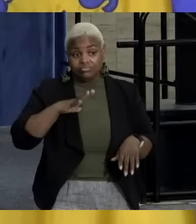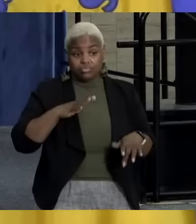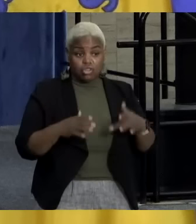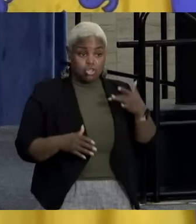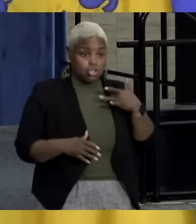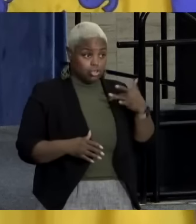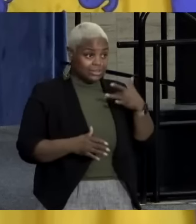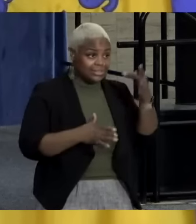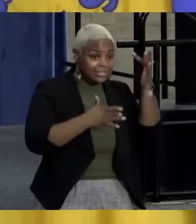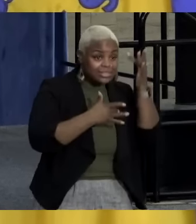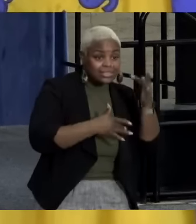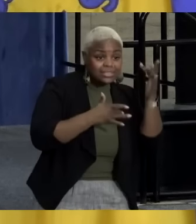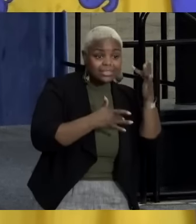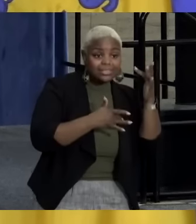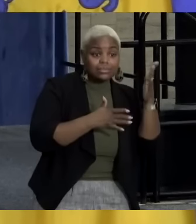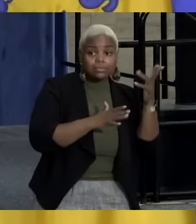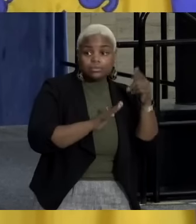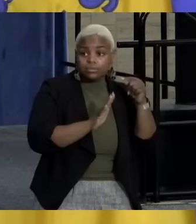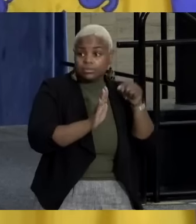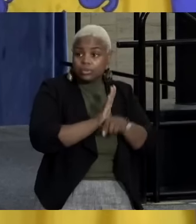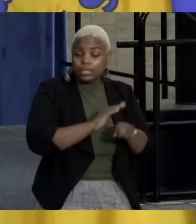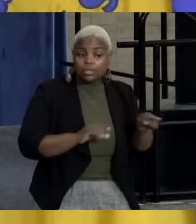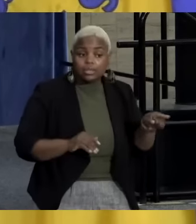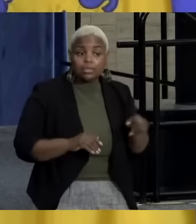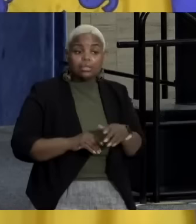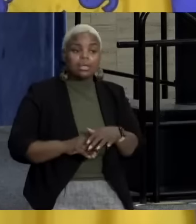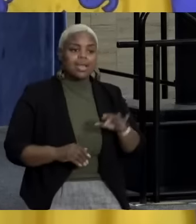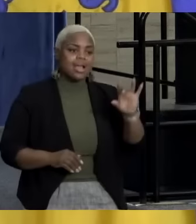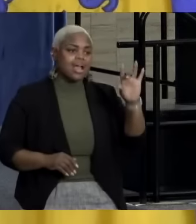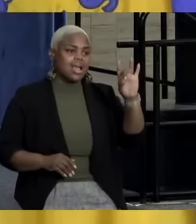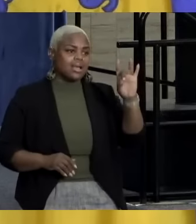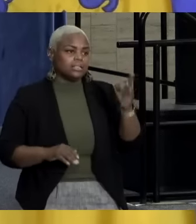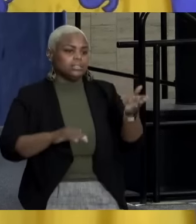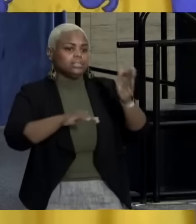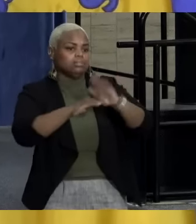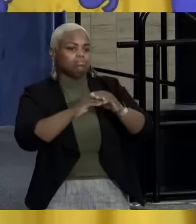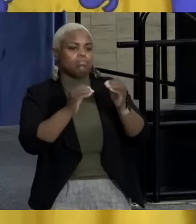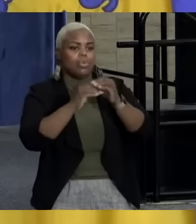taking eight times more lives than breast cancer. She's more likely to suffer